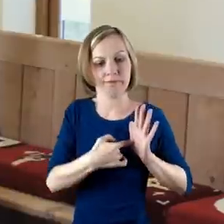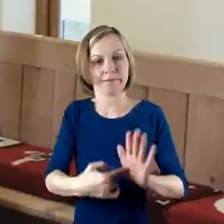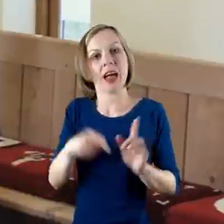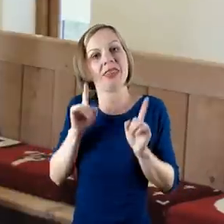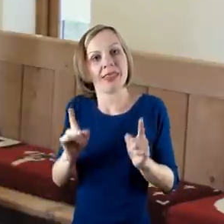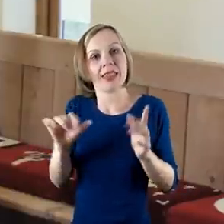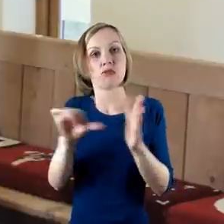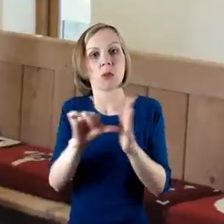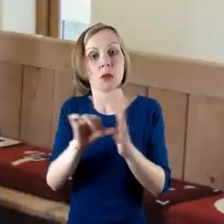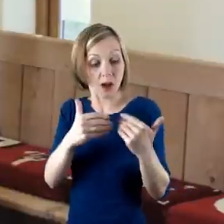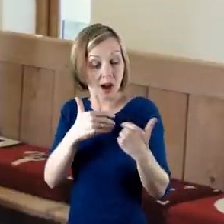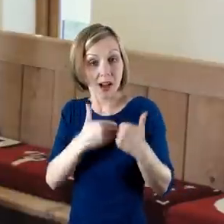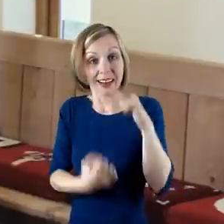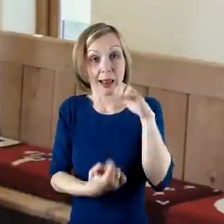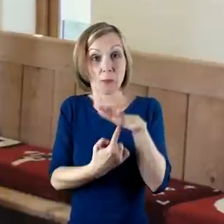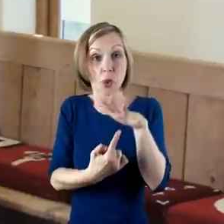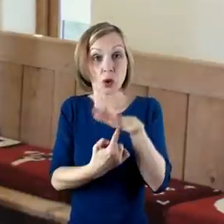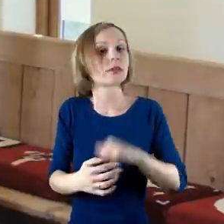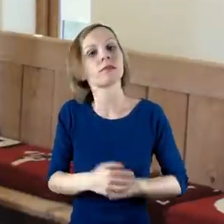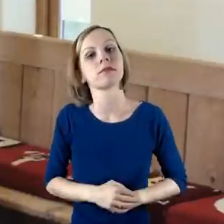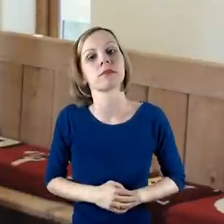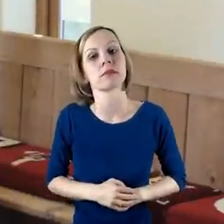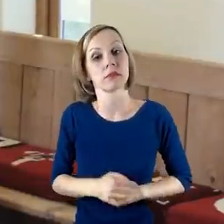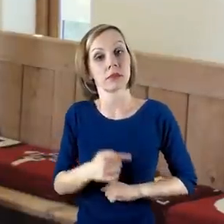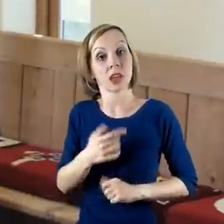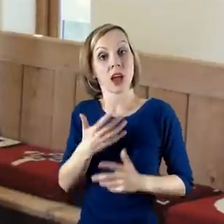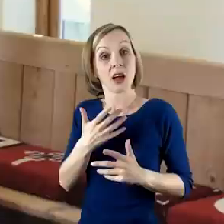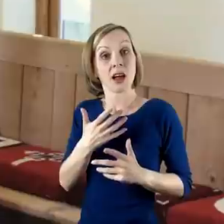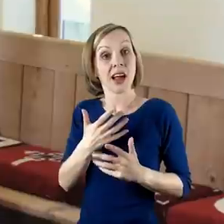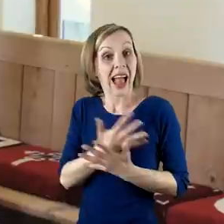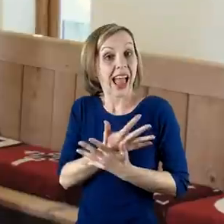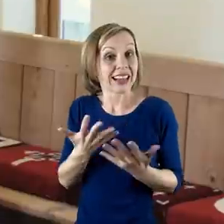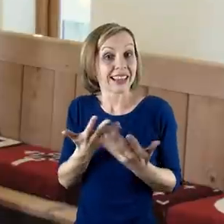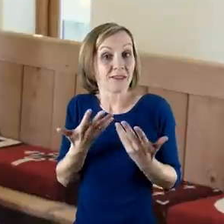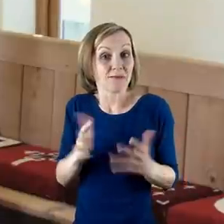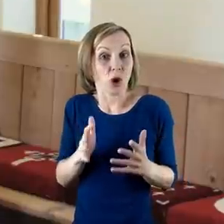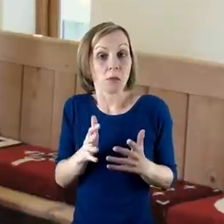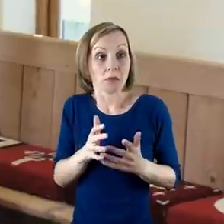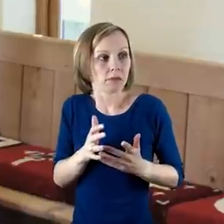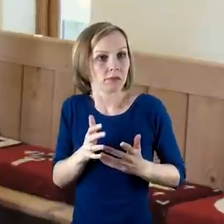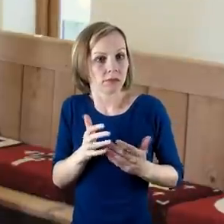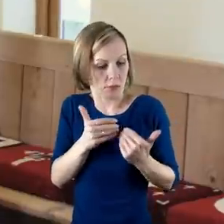The heart is crucial here. All that flows out of a person stems from what lies within.